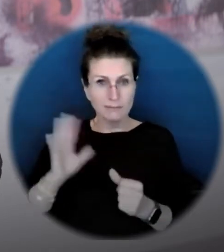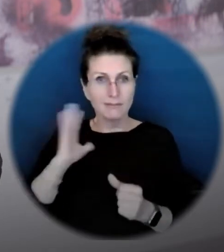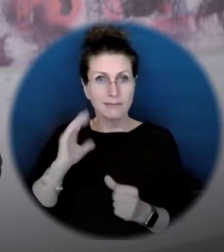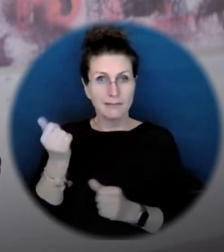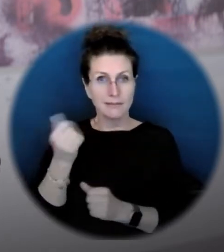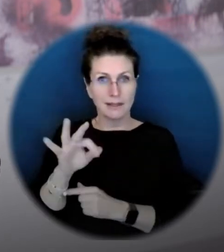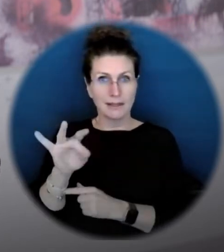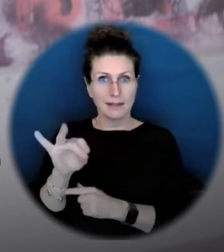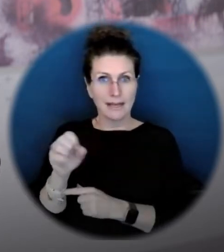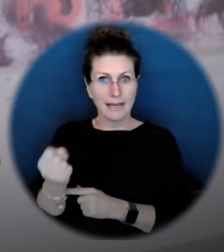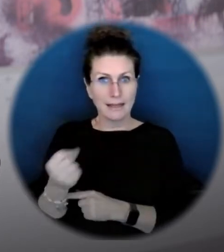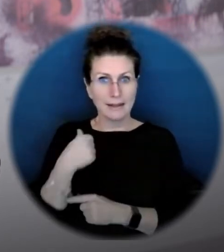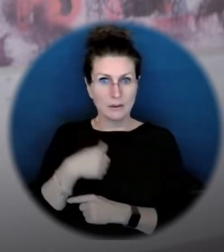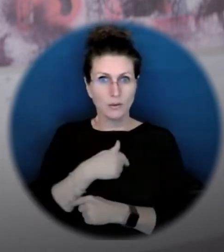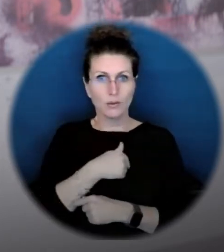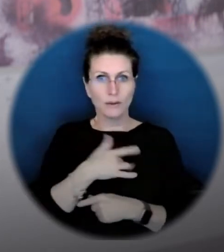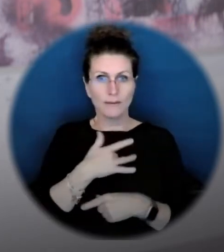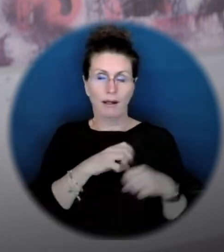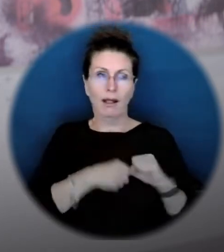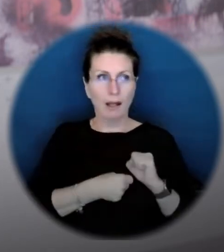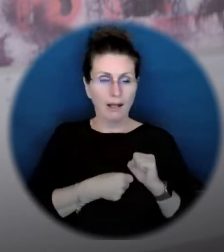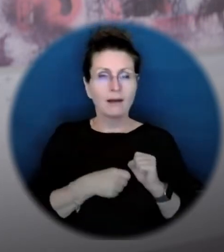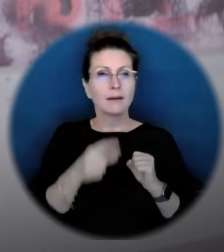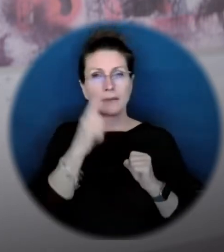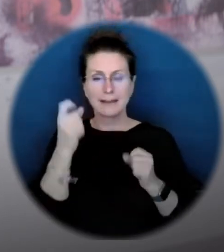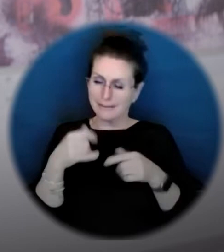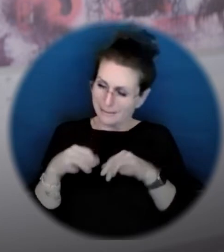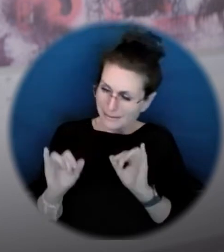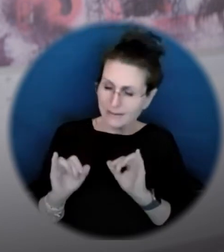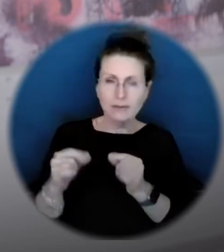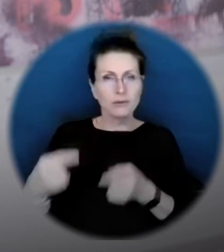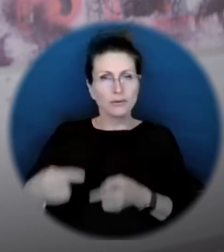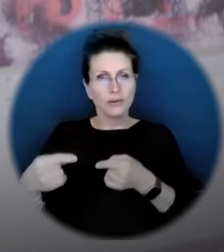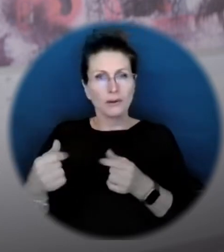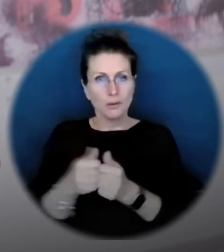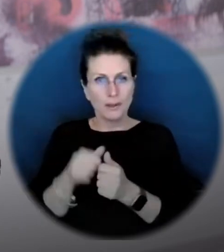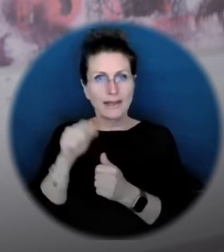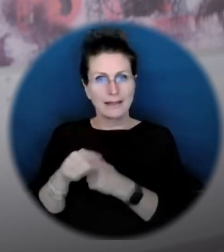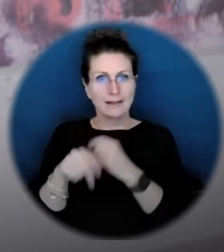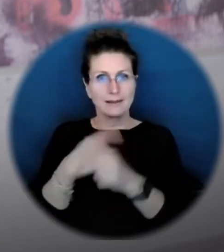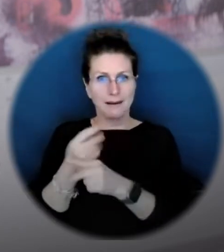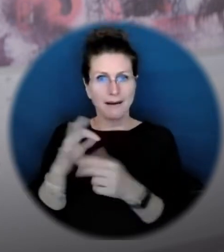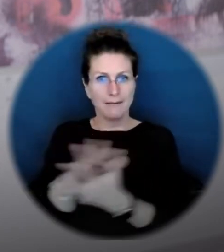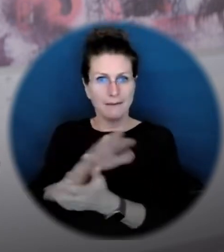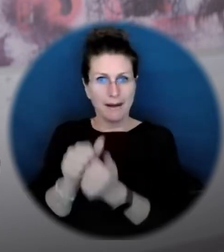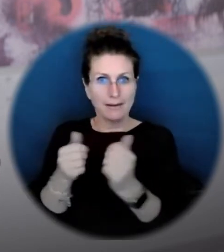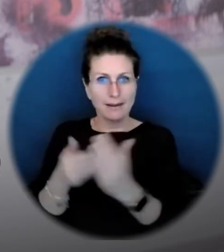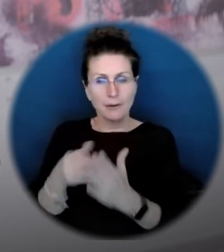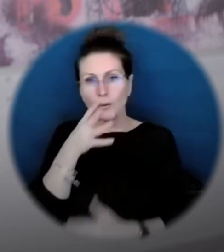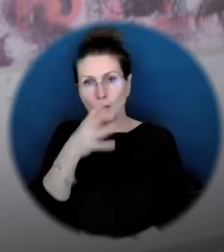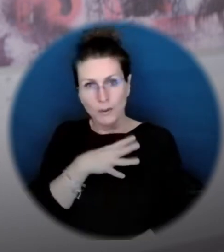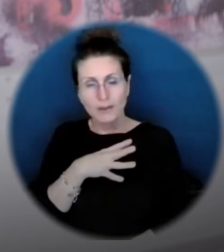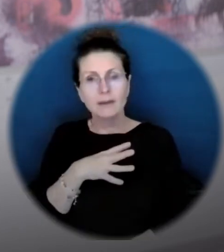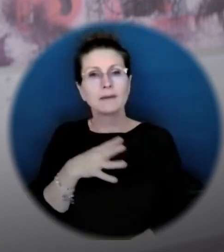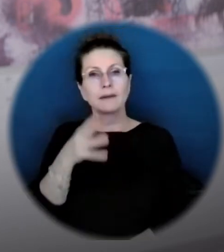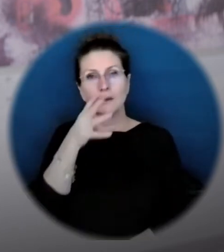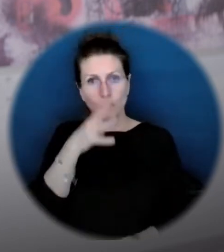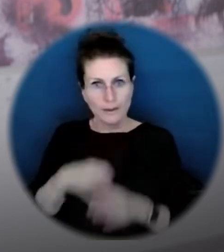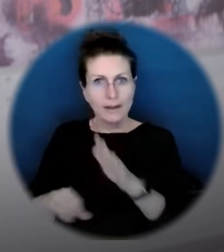it can be very discouraging that we are still here today, grappling with gender-based violence. It is nevertheless essential